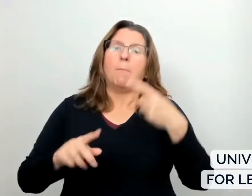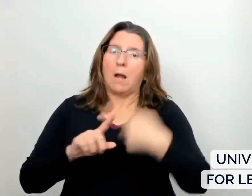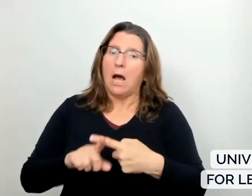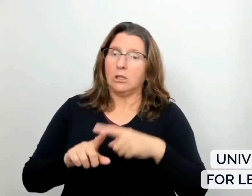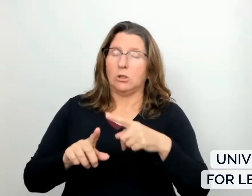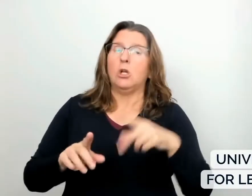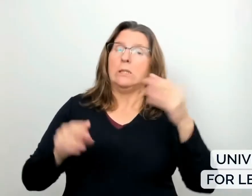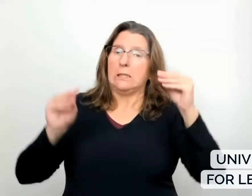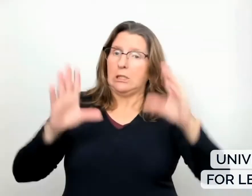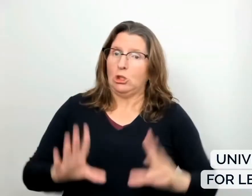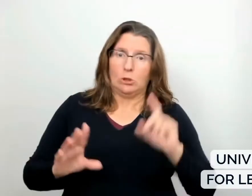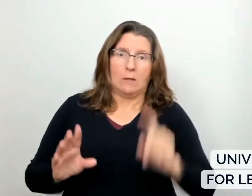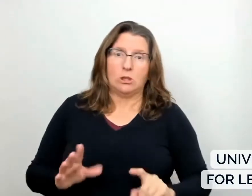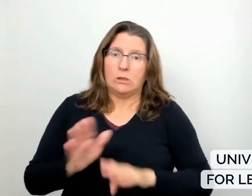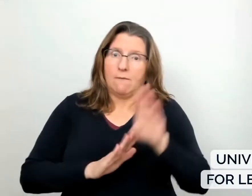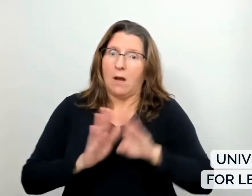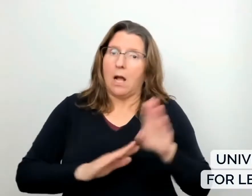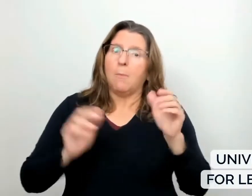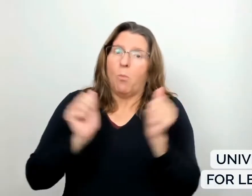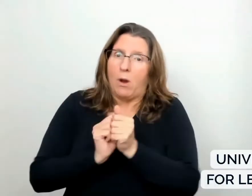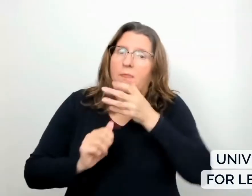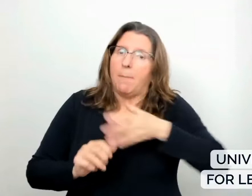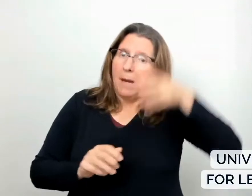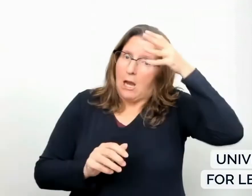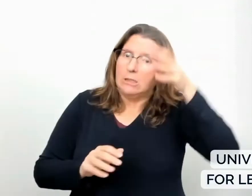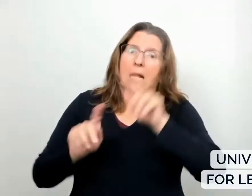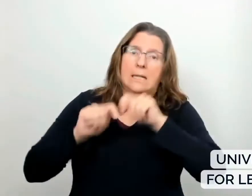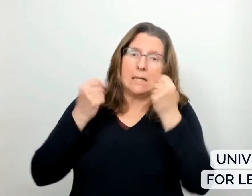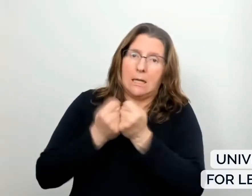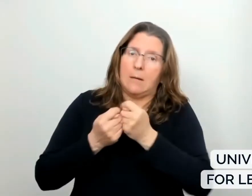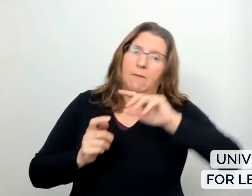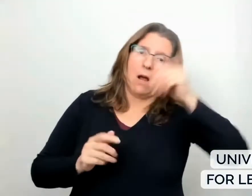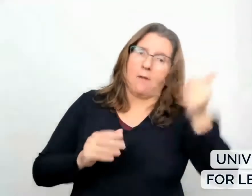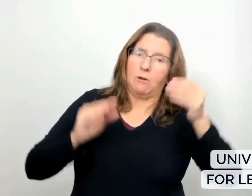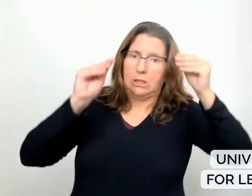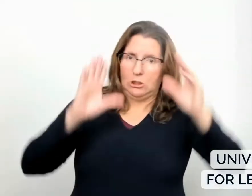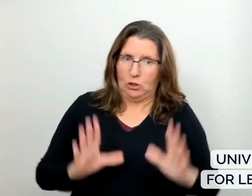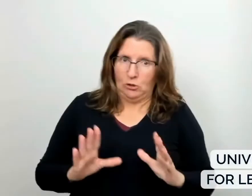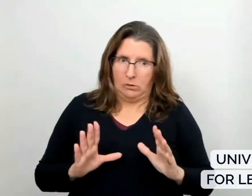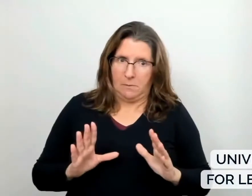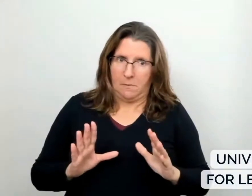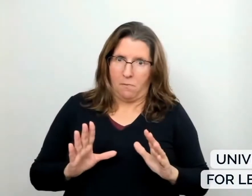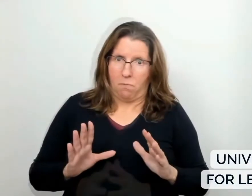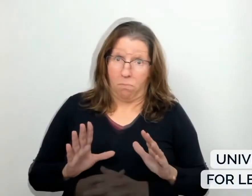Plans are developed in consultation with parents and any others involved in the teaching team.